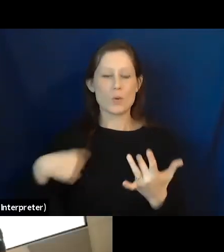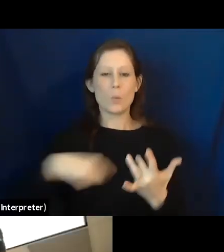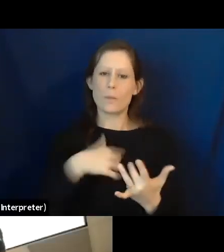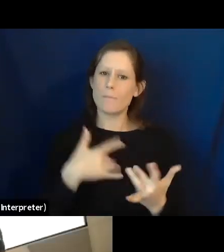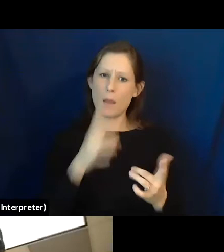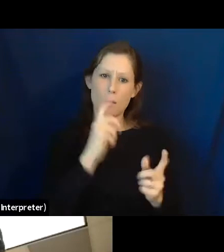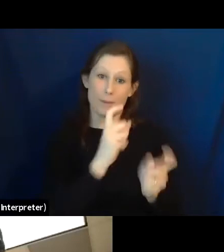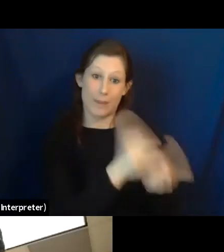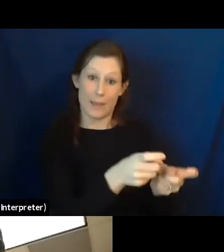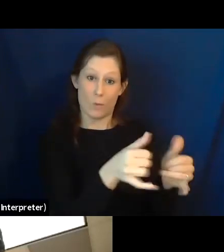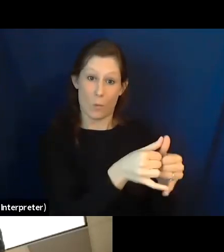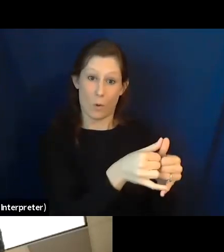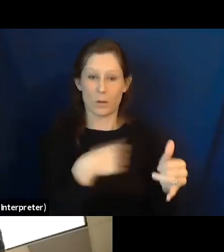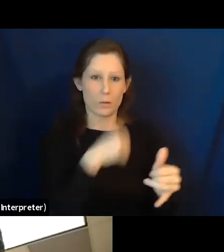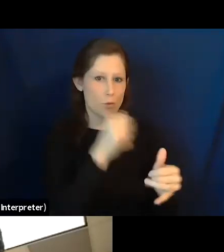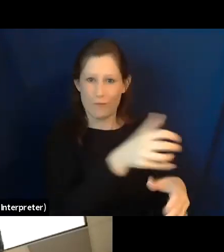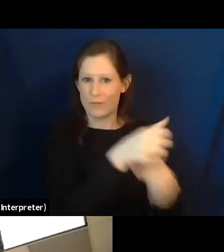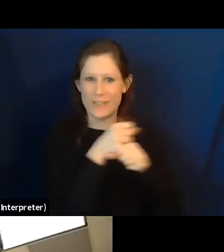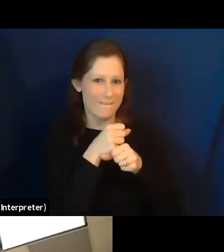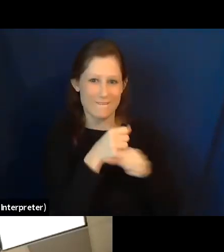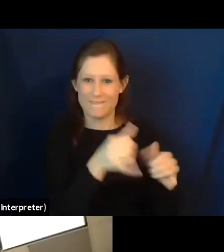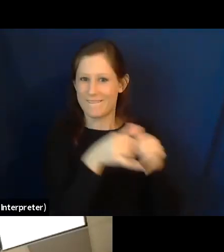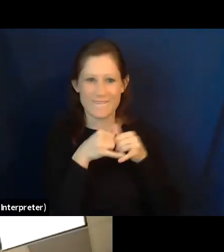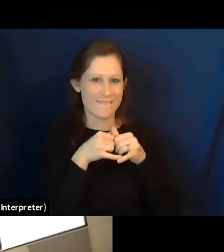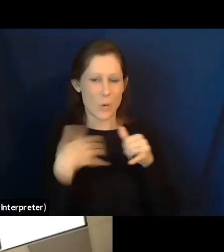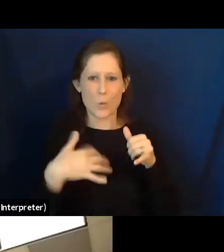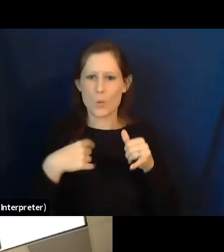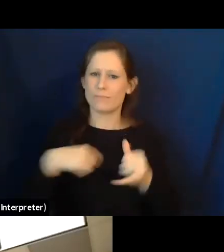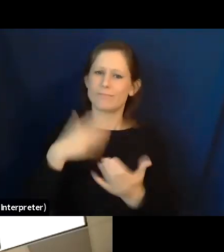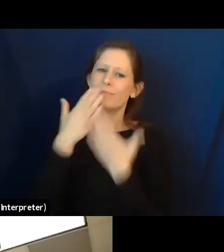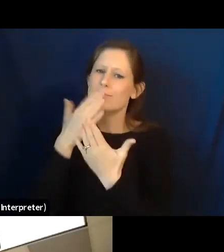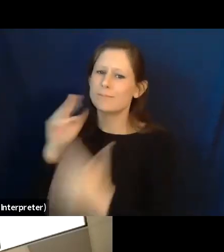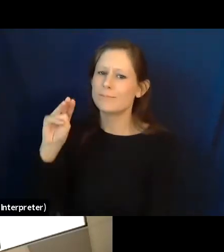receive them. And so we're so grateful to MindsEye and the Arts and Culture Accessibility